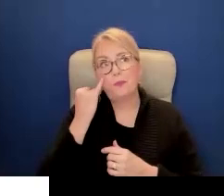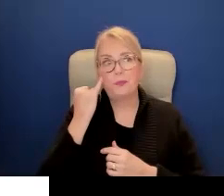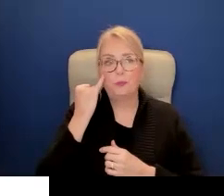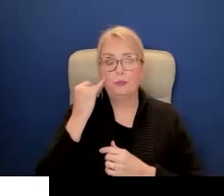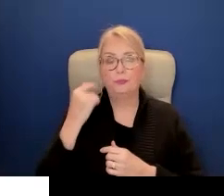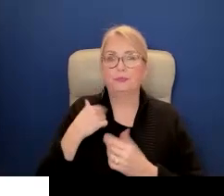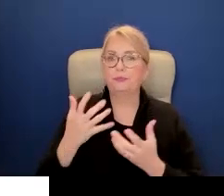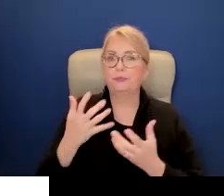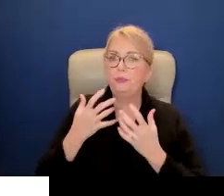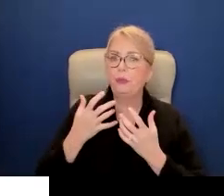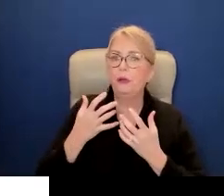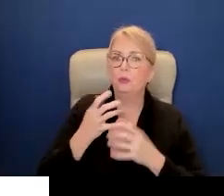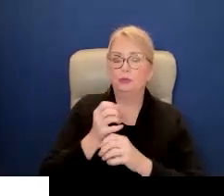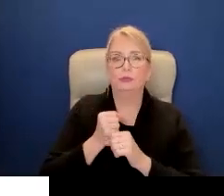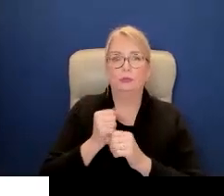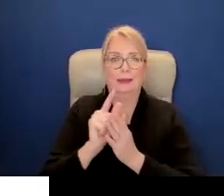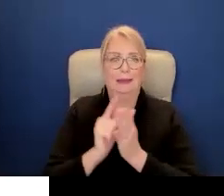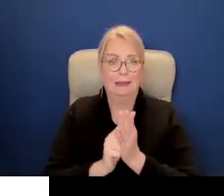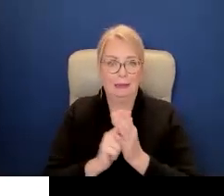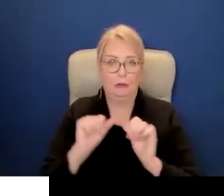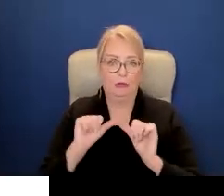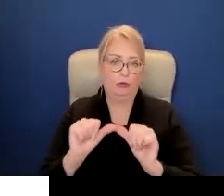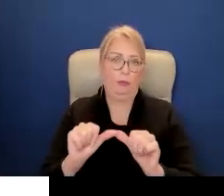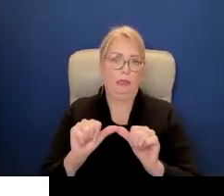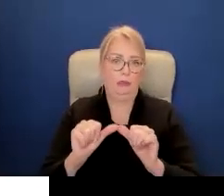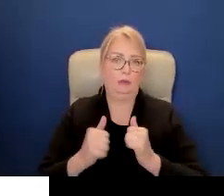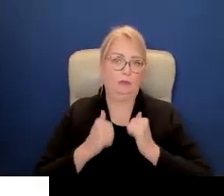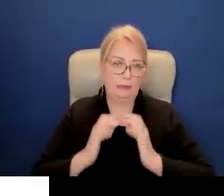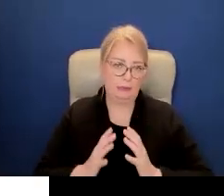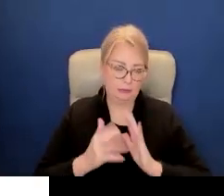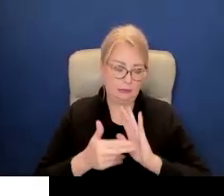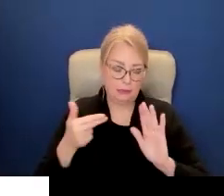I want to get my legal permanent resident status right. If I am married to a U.S.